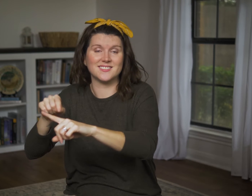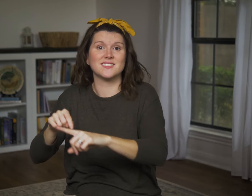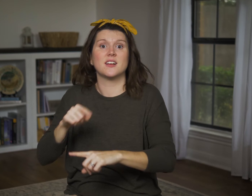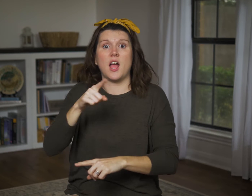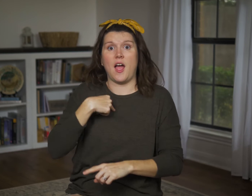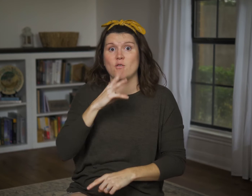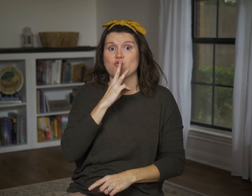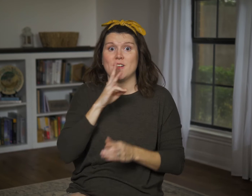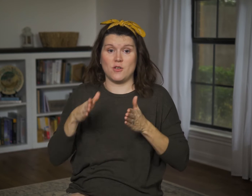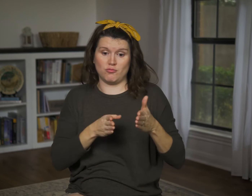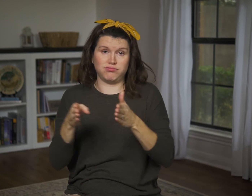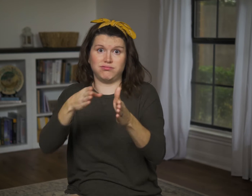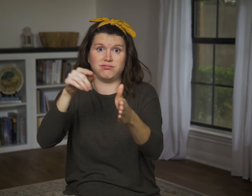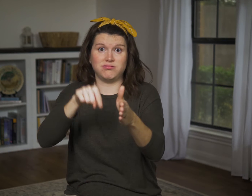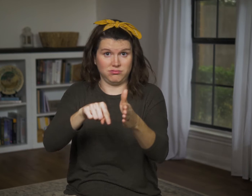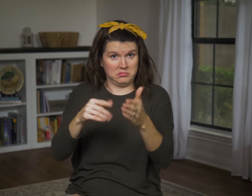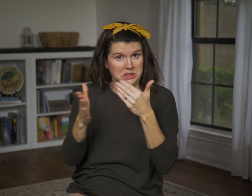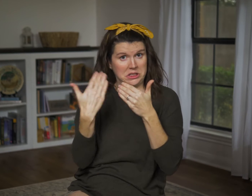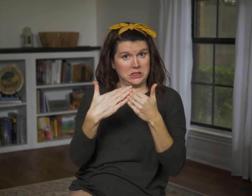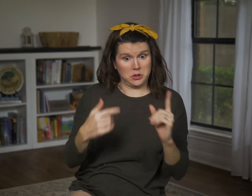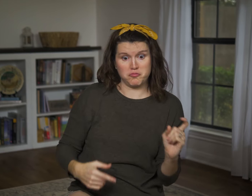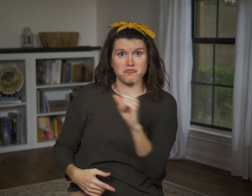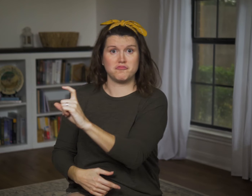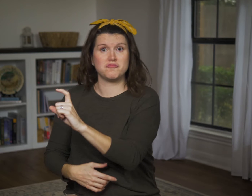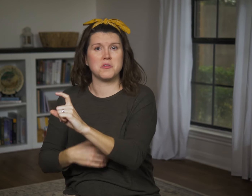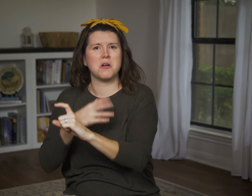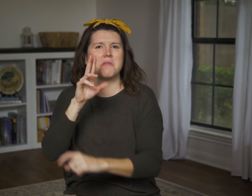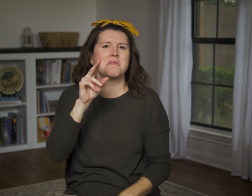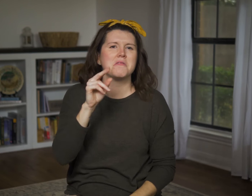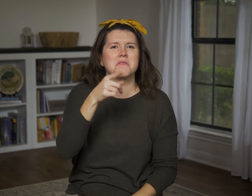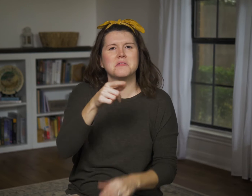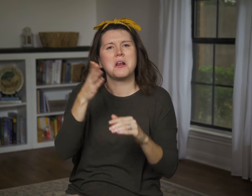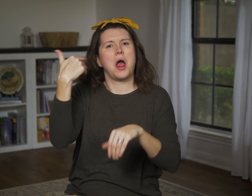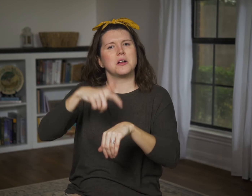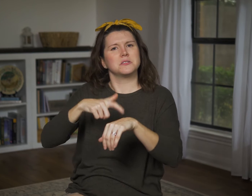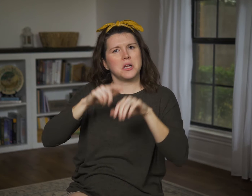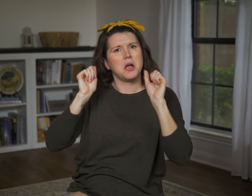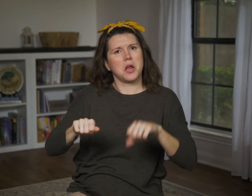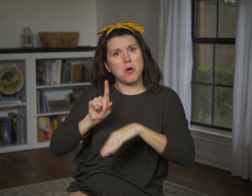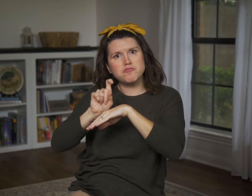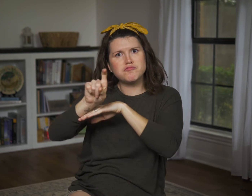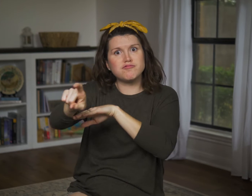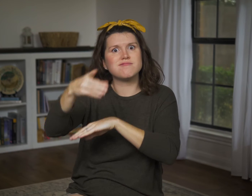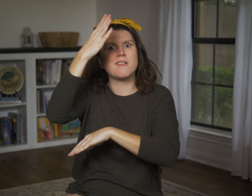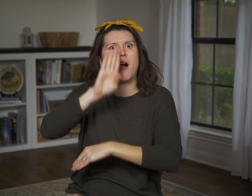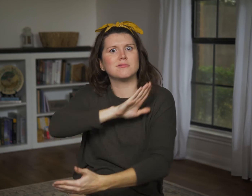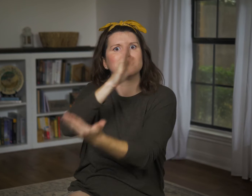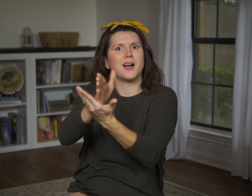They come to a river, but this isn’t their first river-crossing rodeo! The last time they had to cross a body of water,